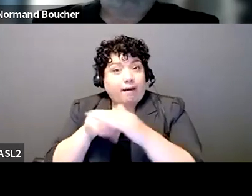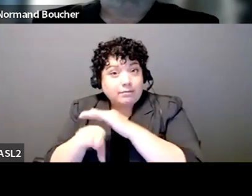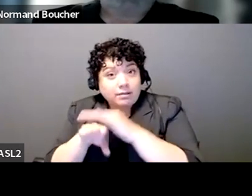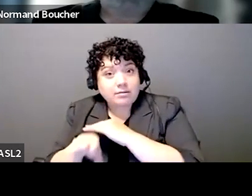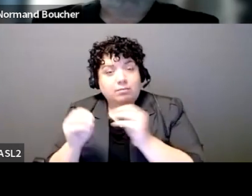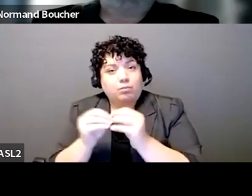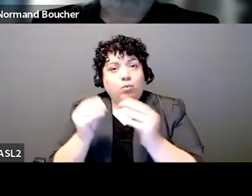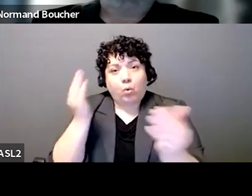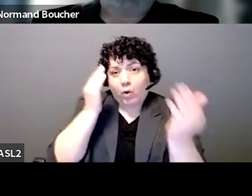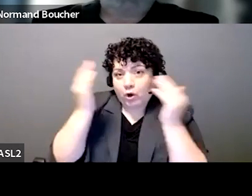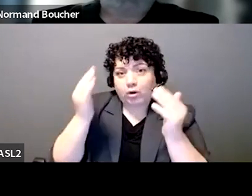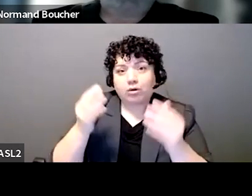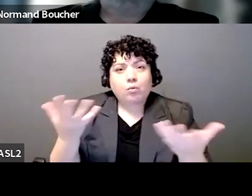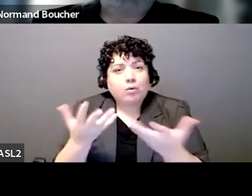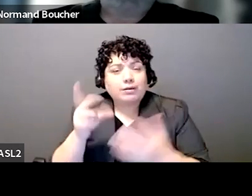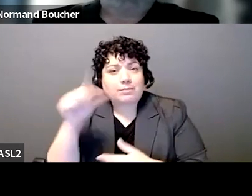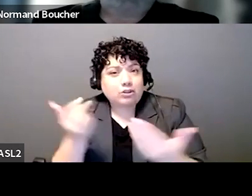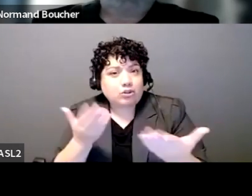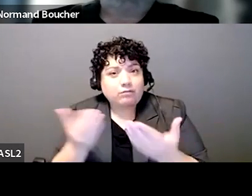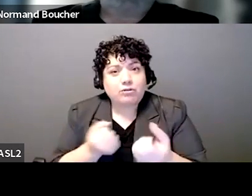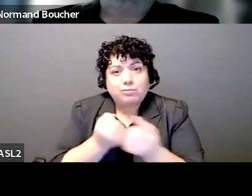of disability services and supports that are available in their local communities